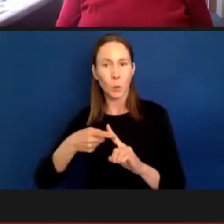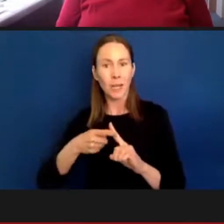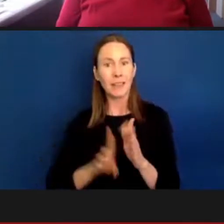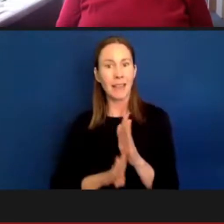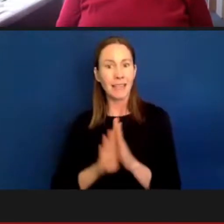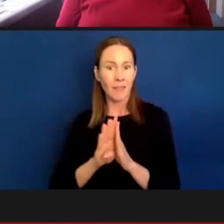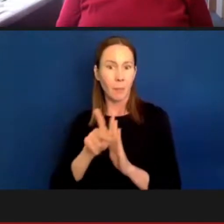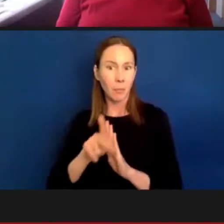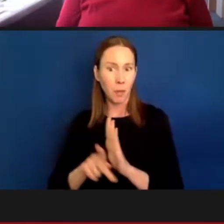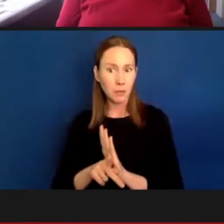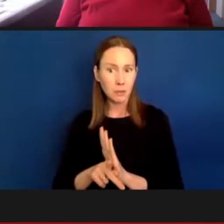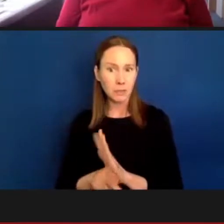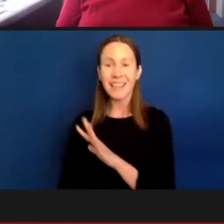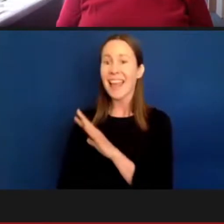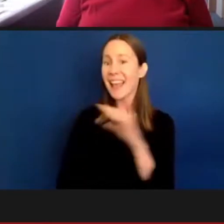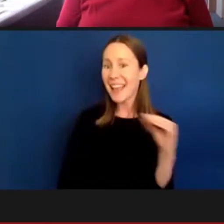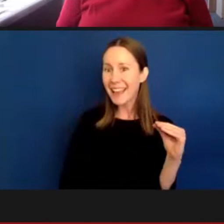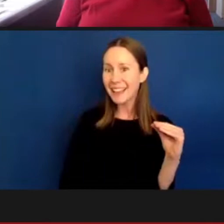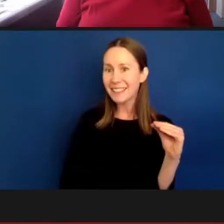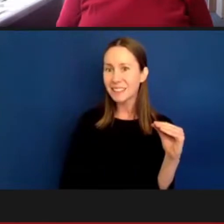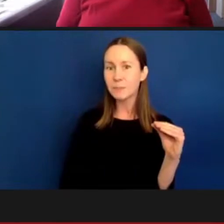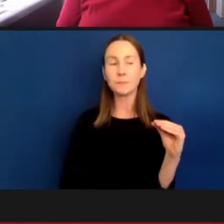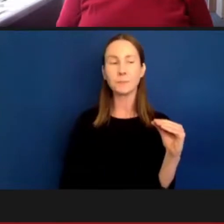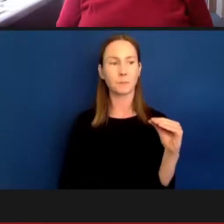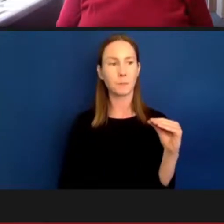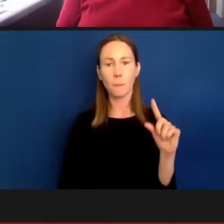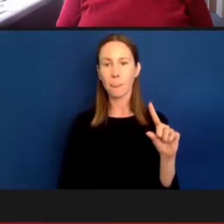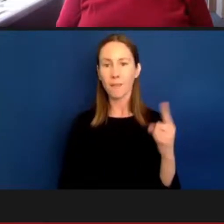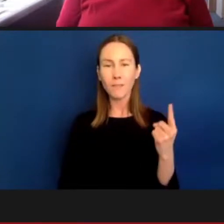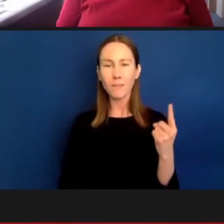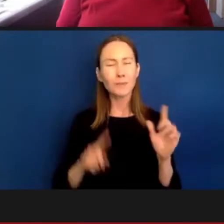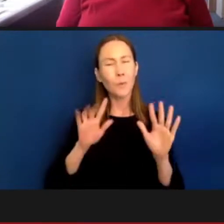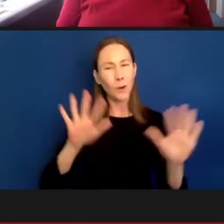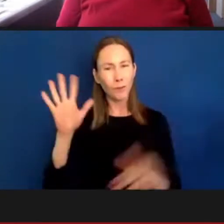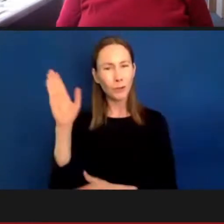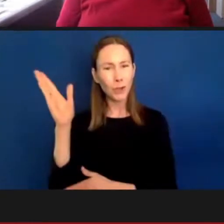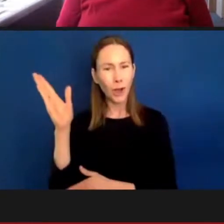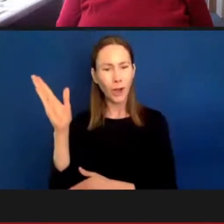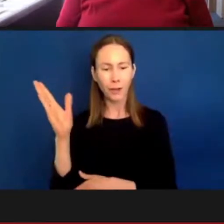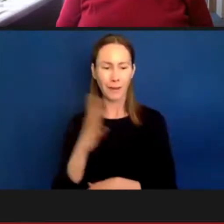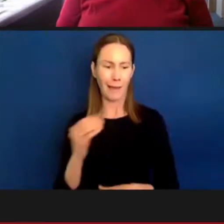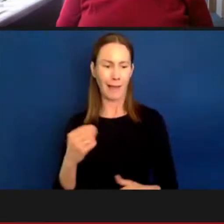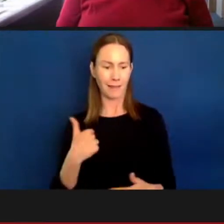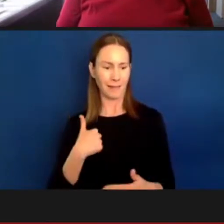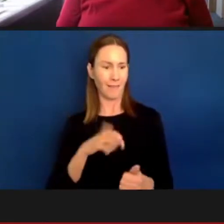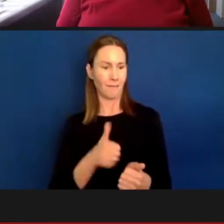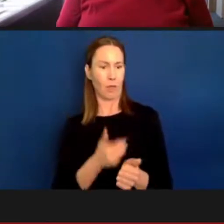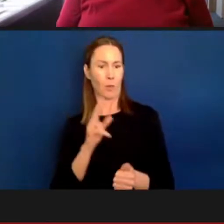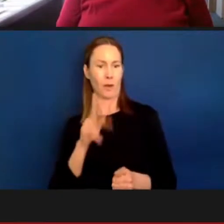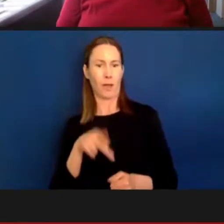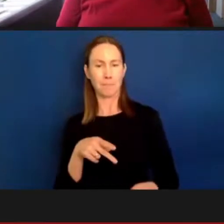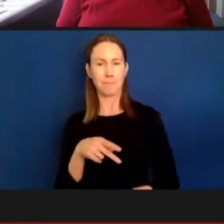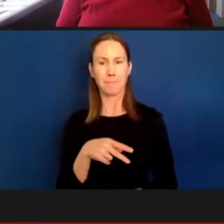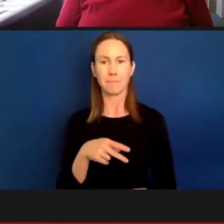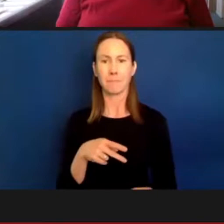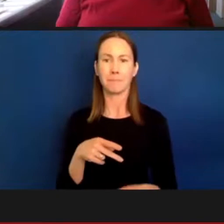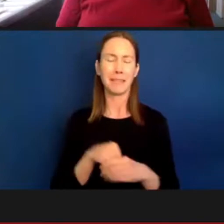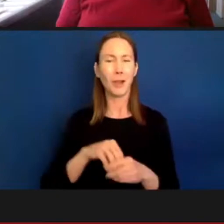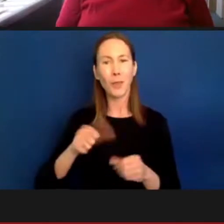And, as the first wonderful talk and then I followed up in another way, narrative and